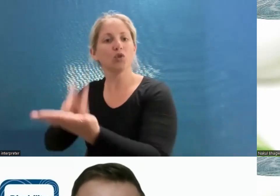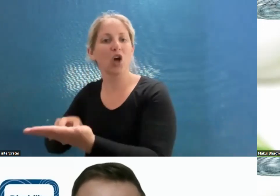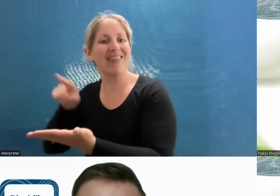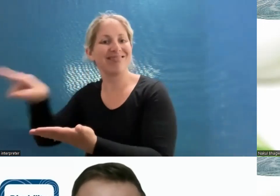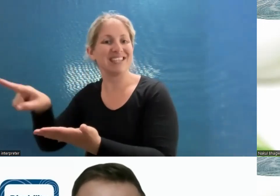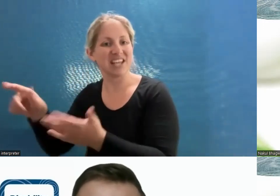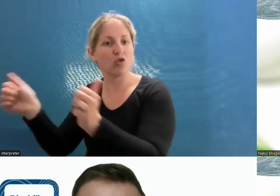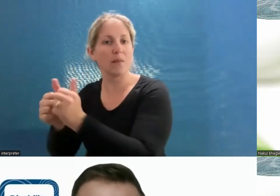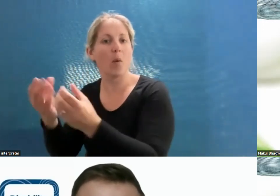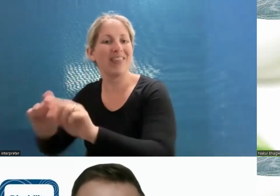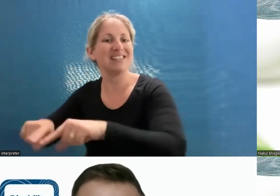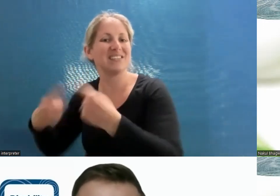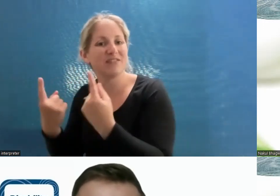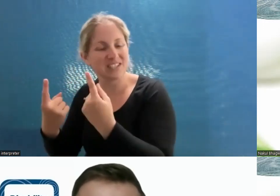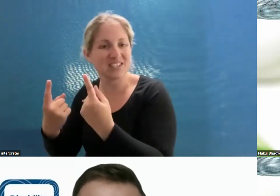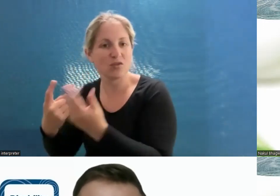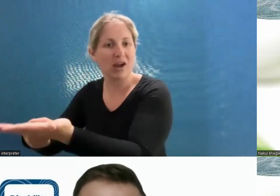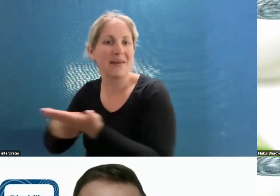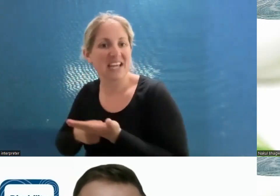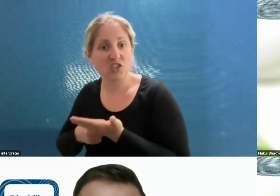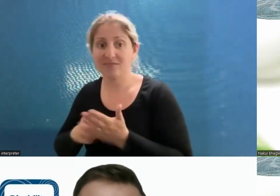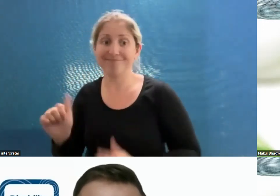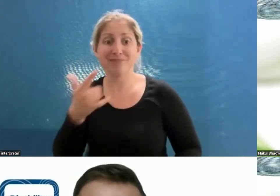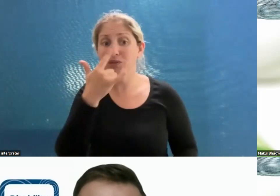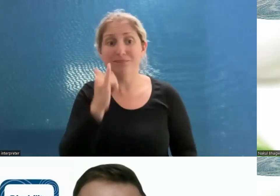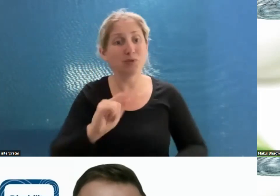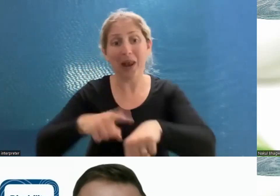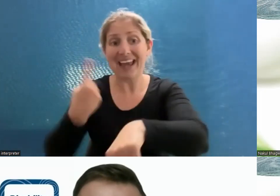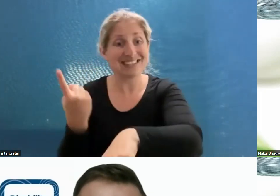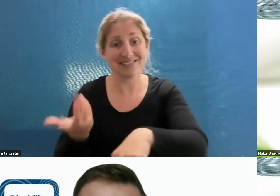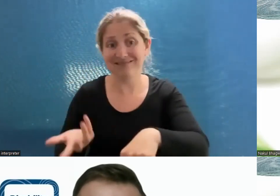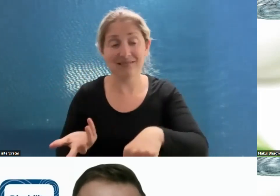a different decision, because the tribunal has already made its decision, and its power